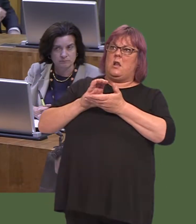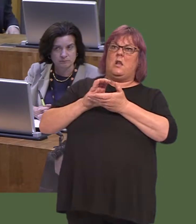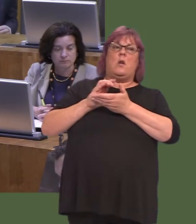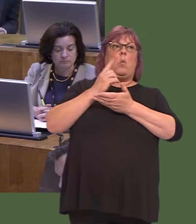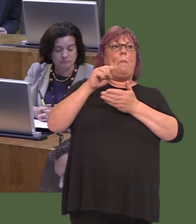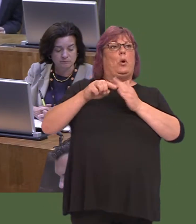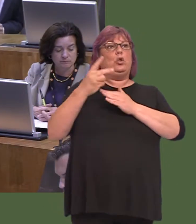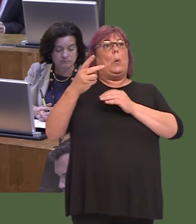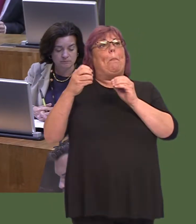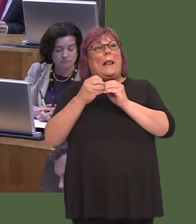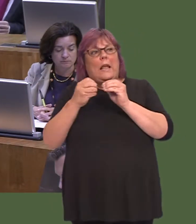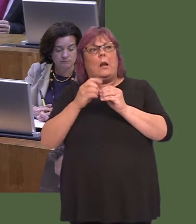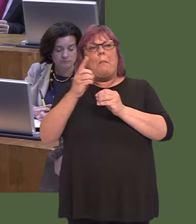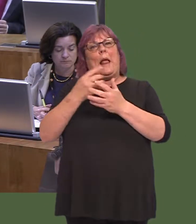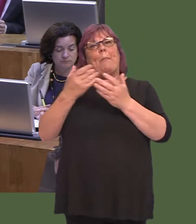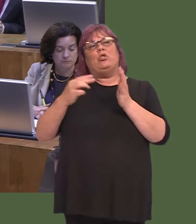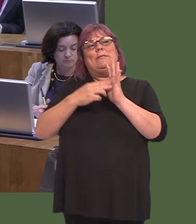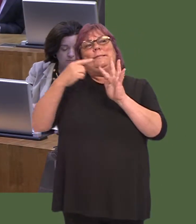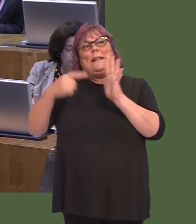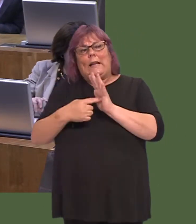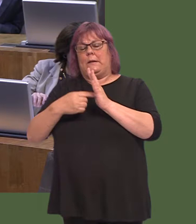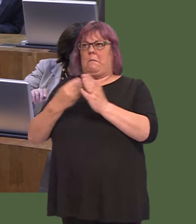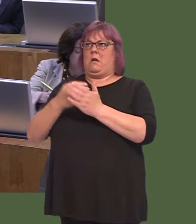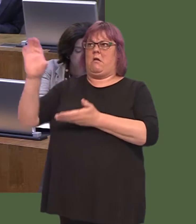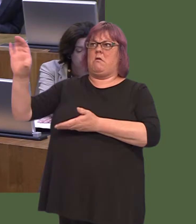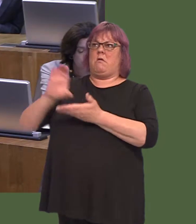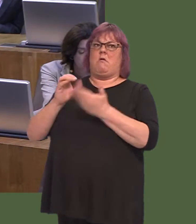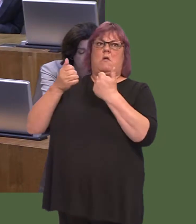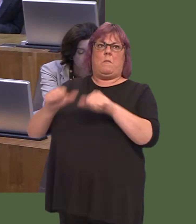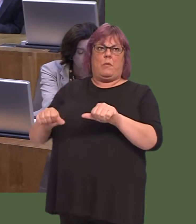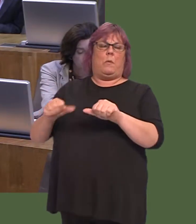£1.2 billionóand until we know, of course, how much moneyówe've got a fair ideaóthat